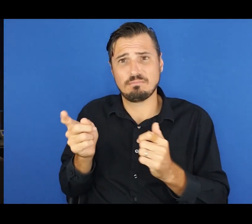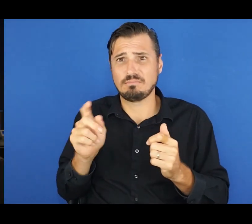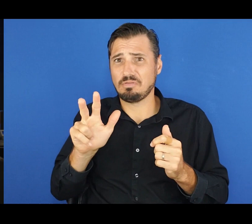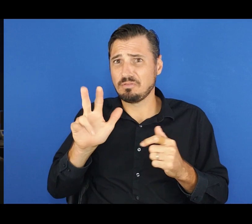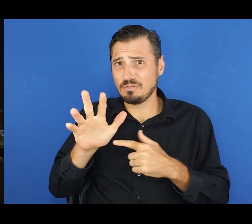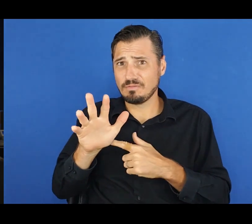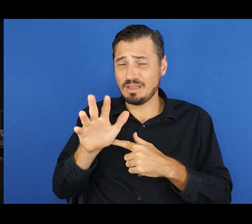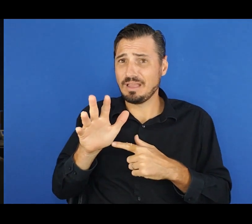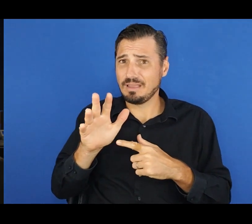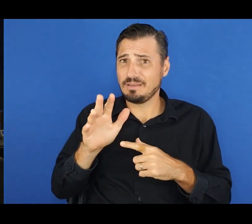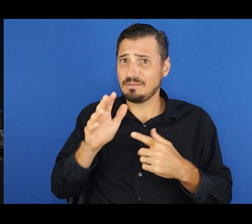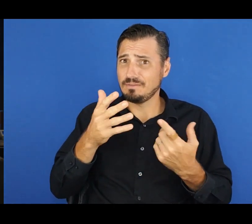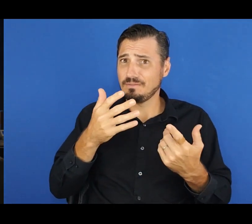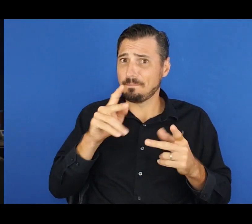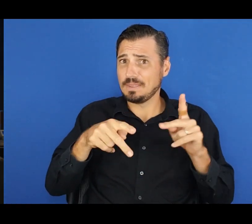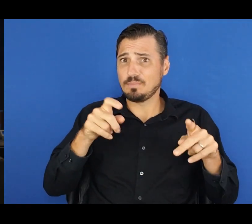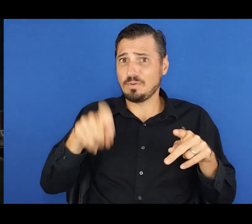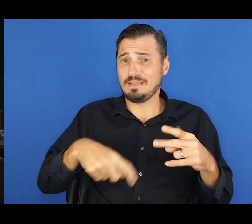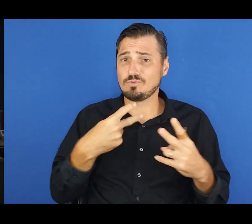to 10-day Department of Health quarantine